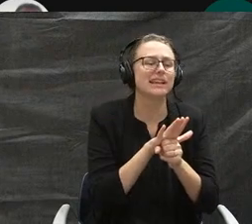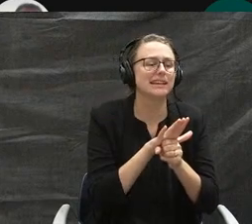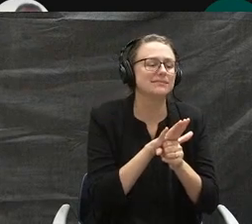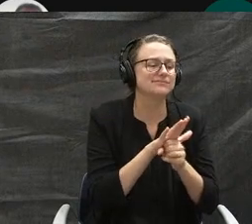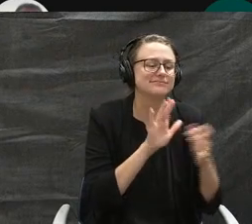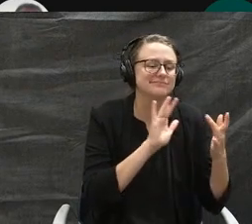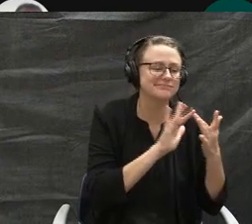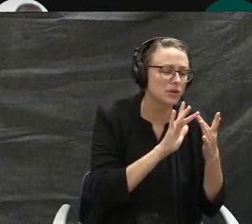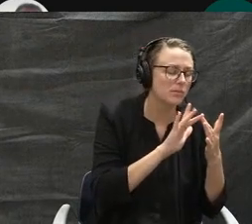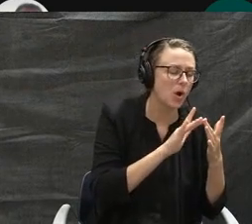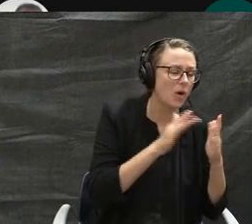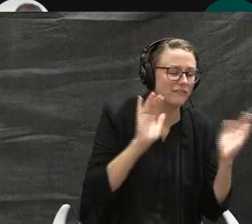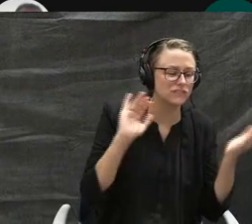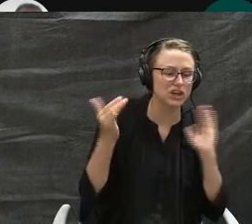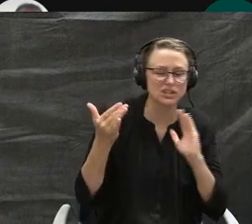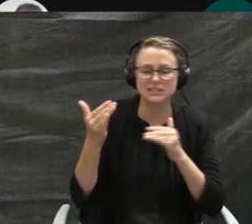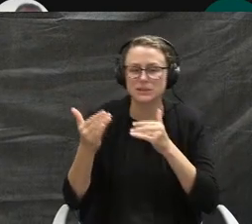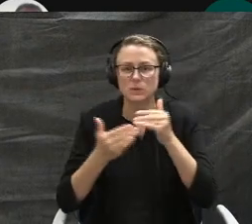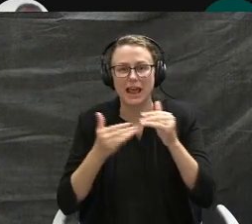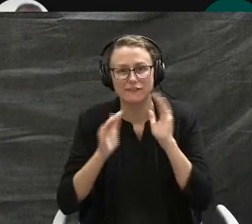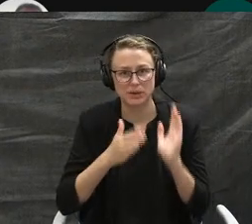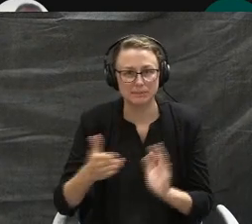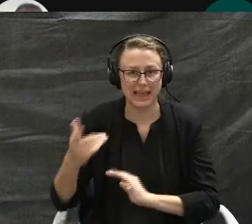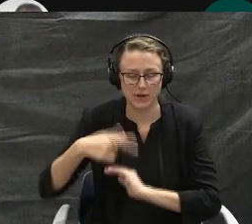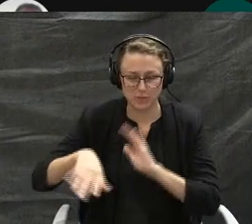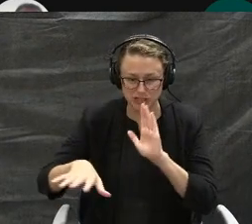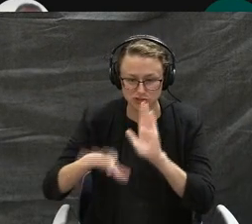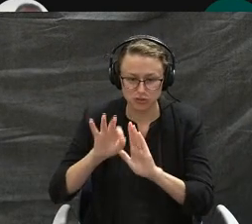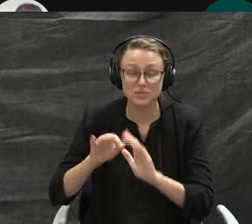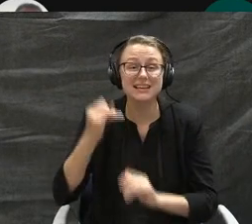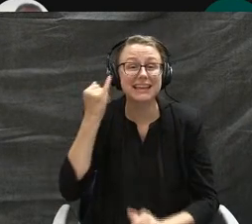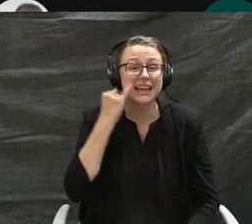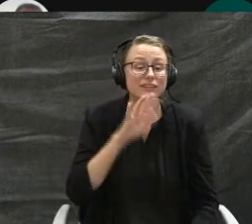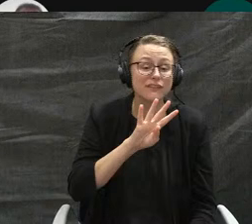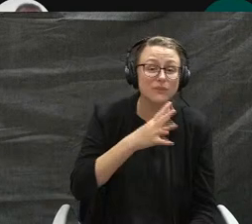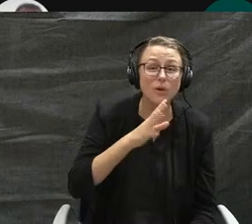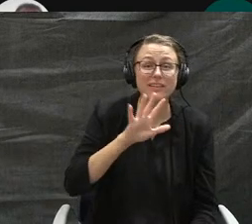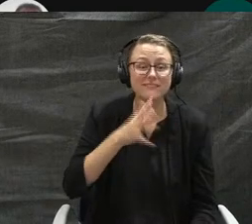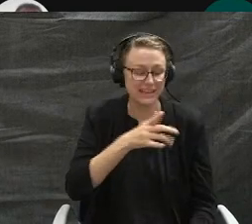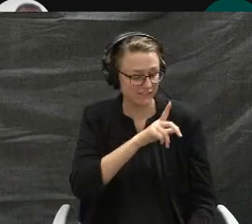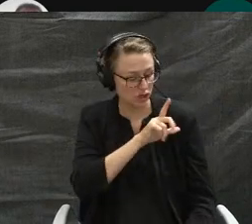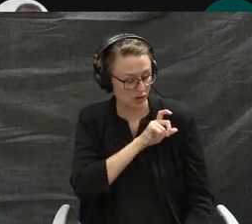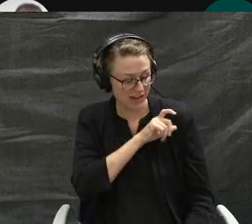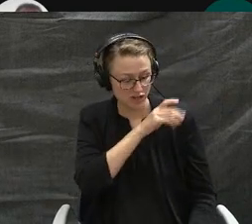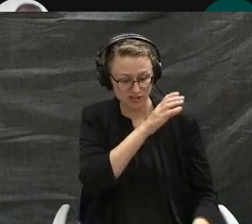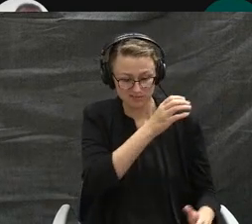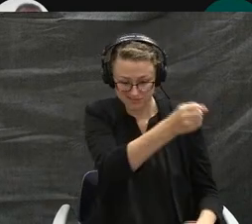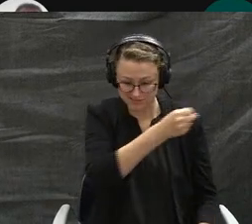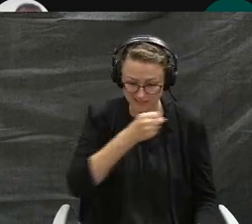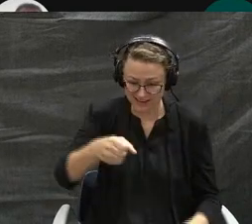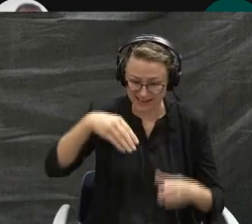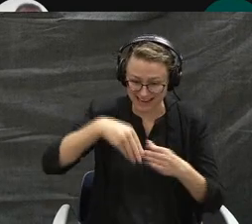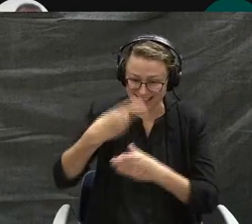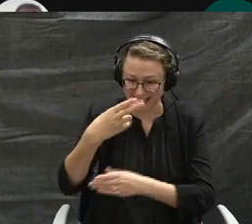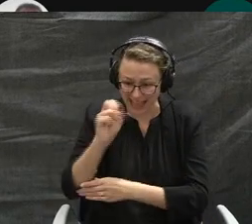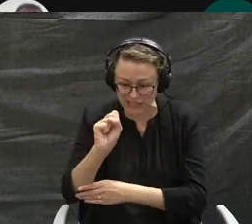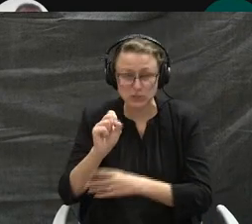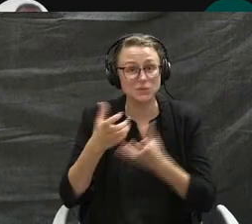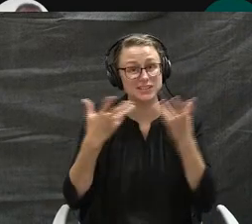And then, if worth of 5th graders are in the high school, then there's a lot of changing around that needs to be done, and reconfiguration and logistics, except rhe